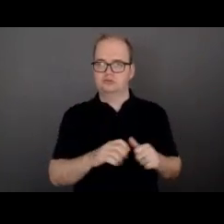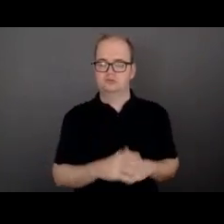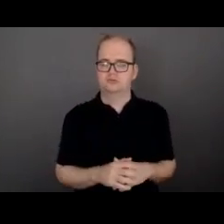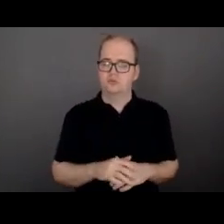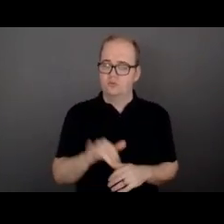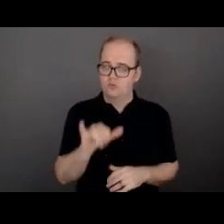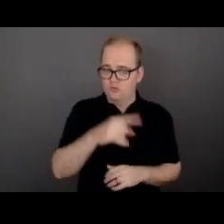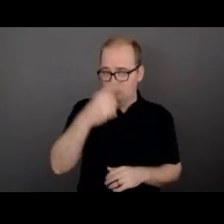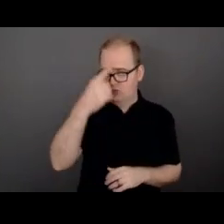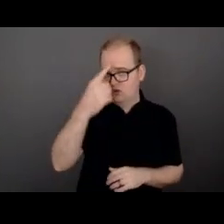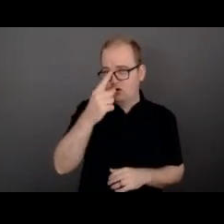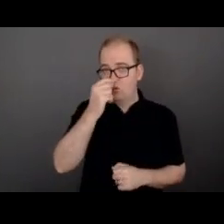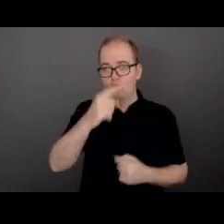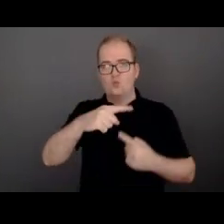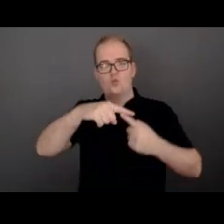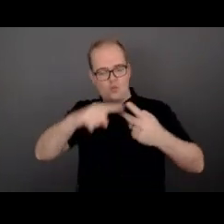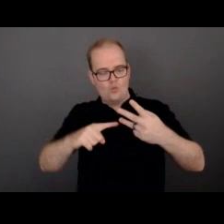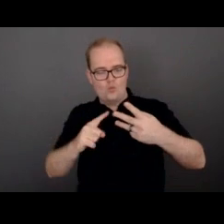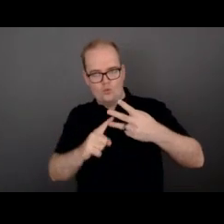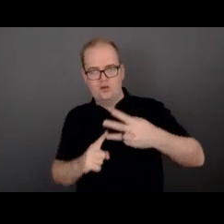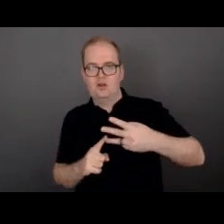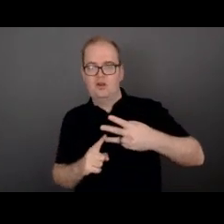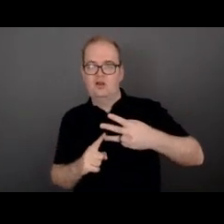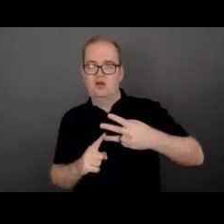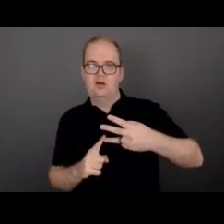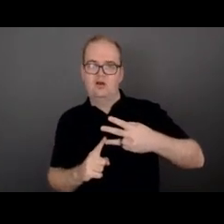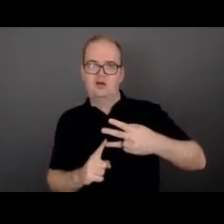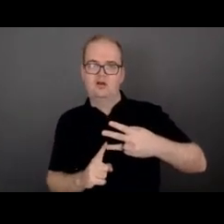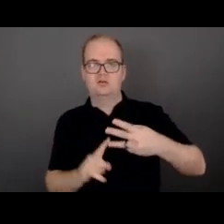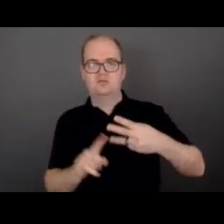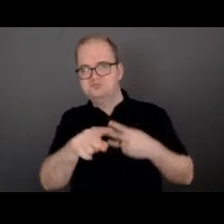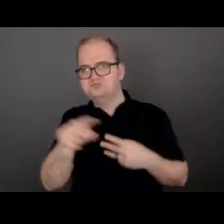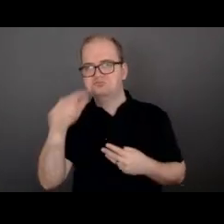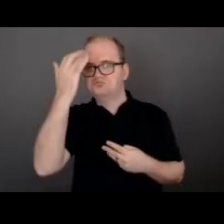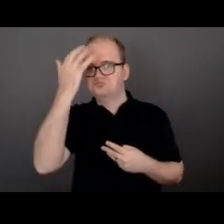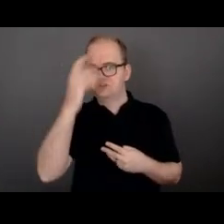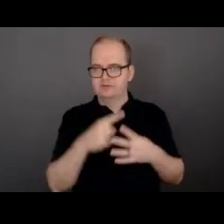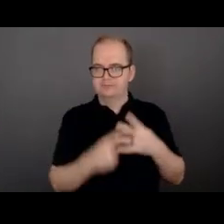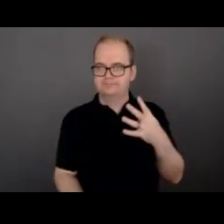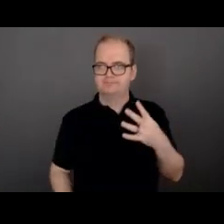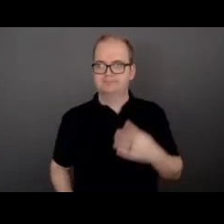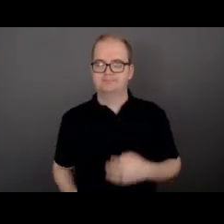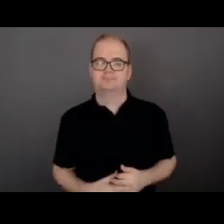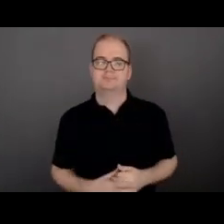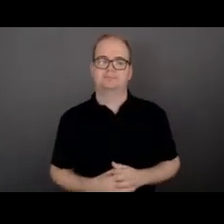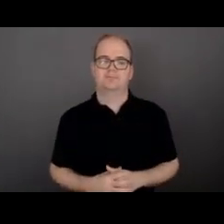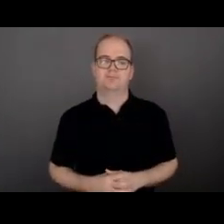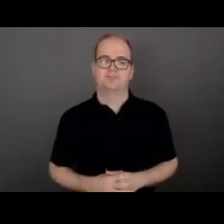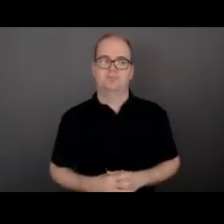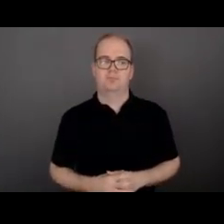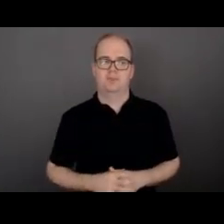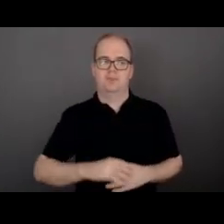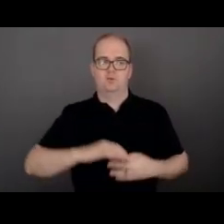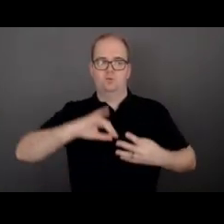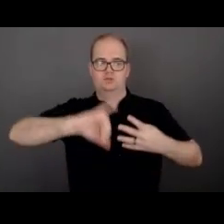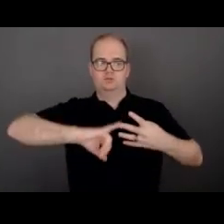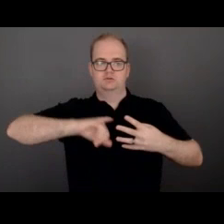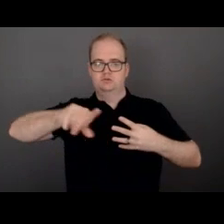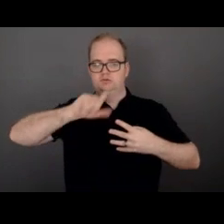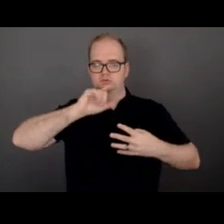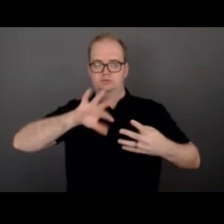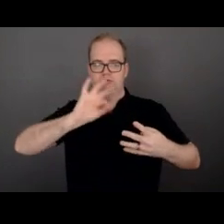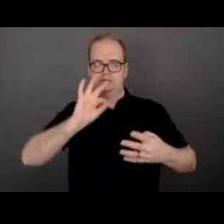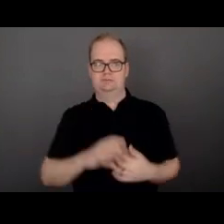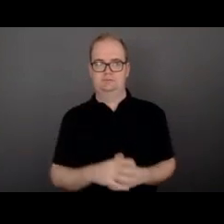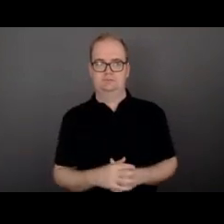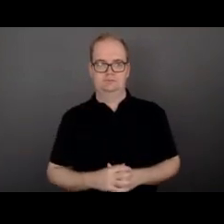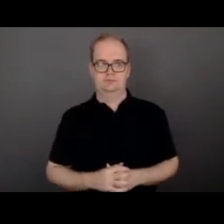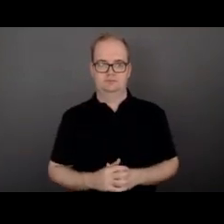We will give you a moment to think about which answers you would preference here.